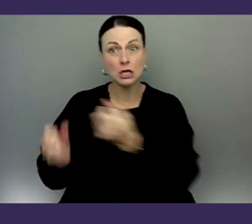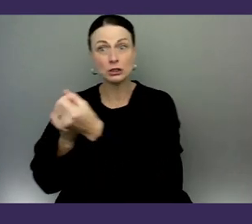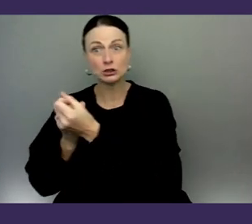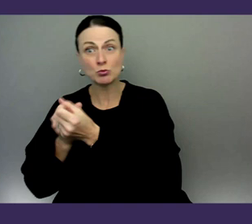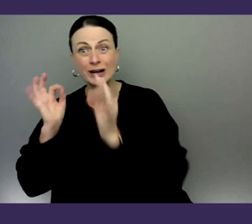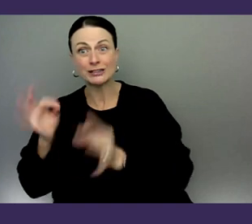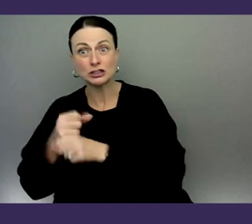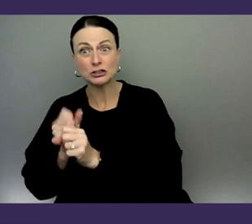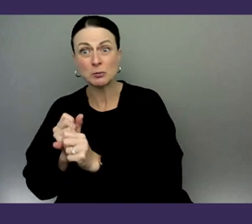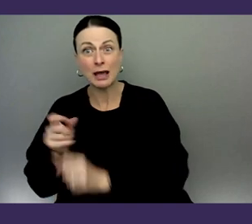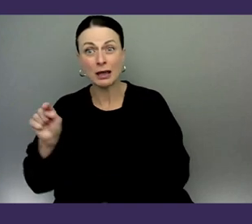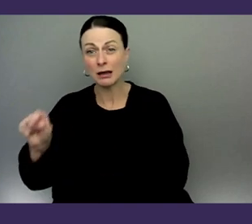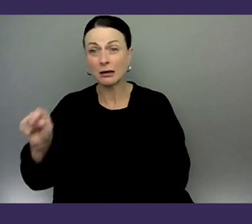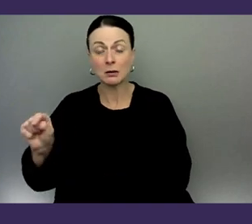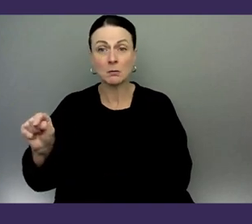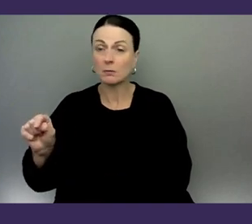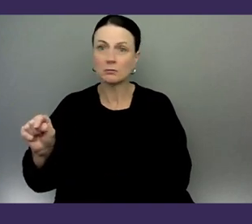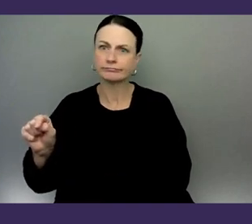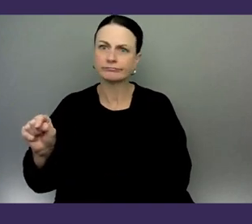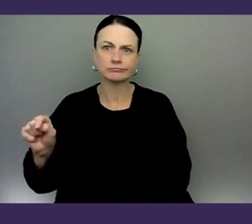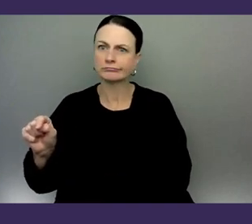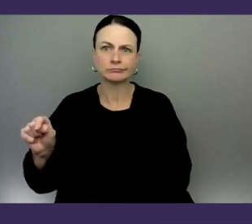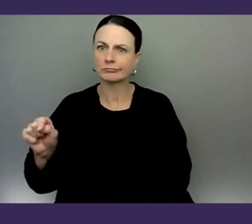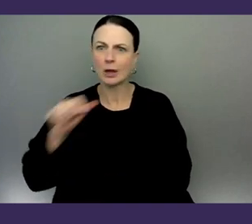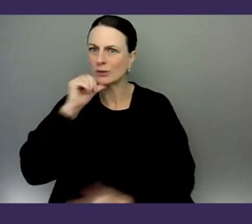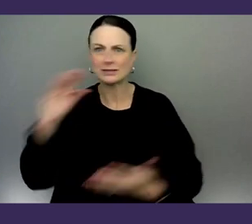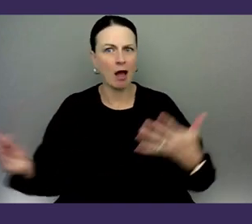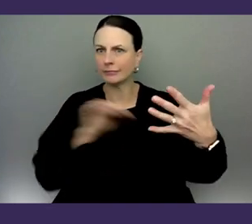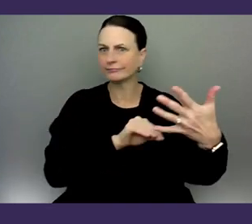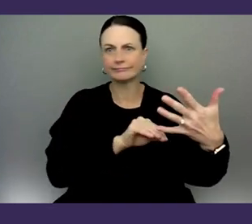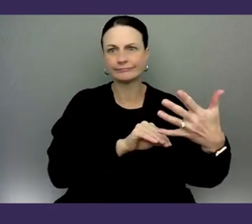was not in the horizon back in the day.